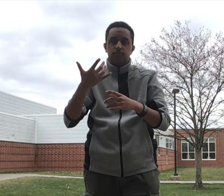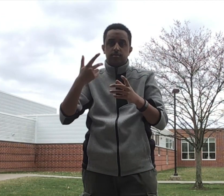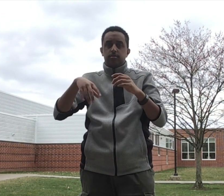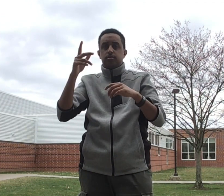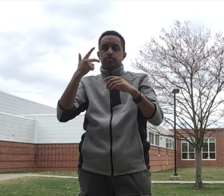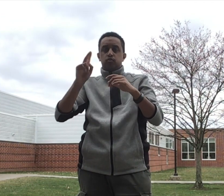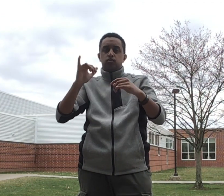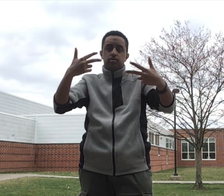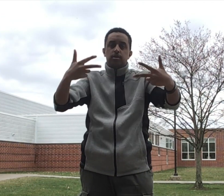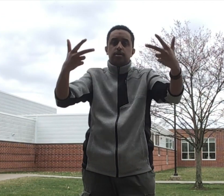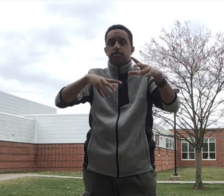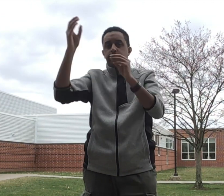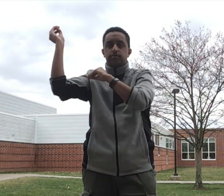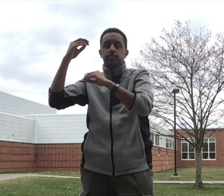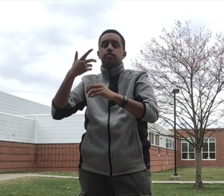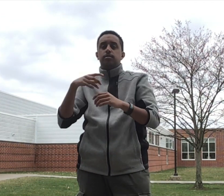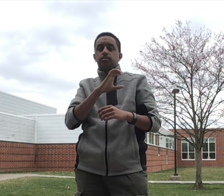The people used vehicles to keep people from getting in